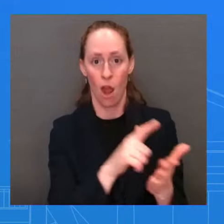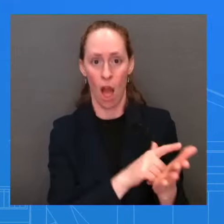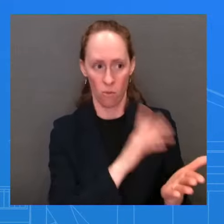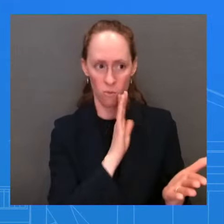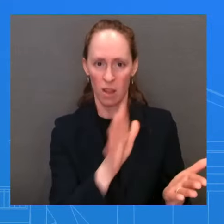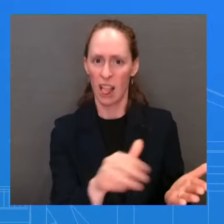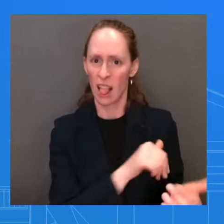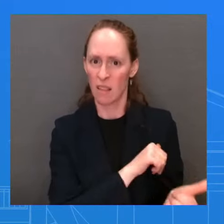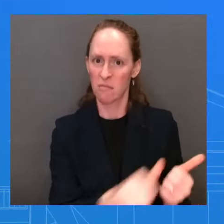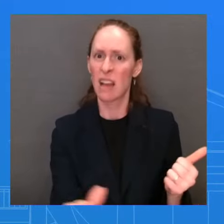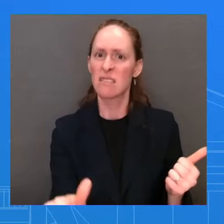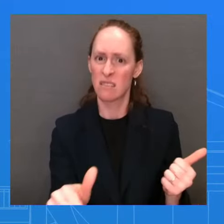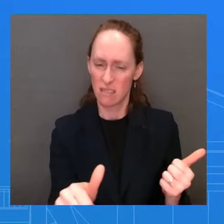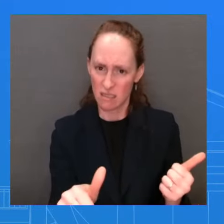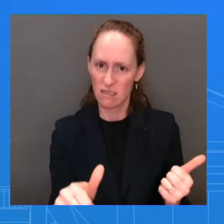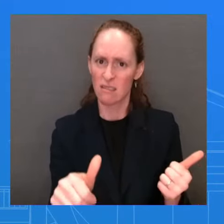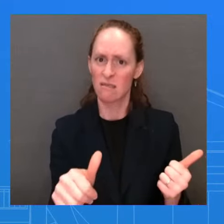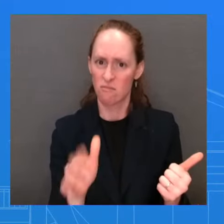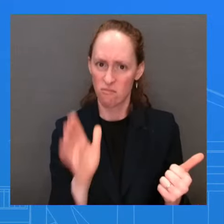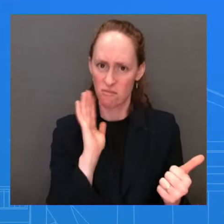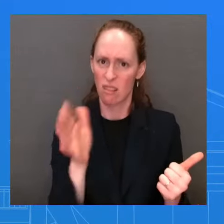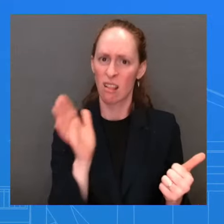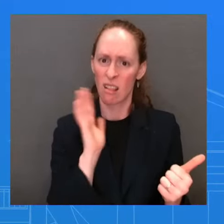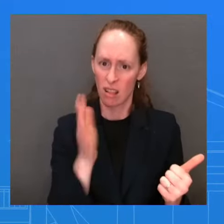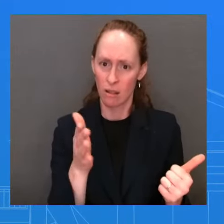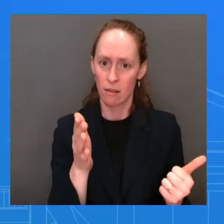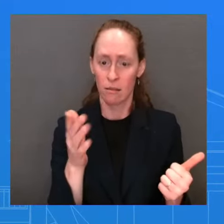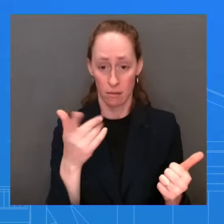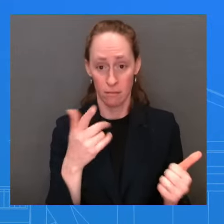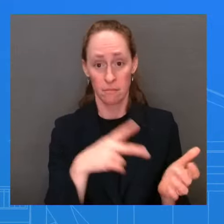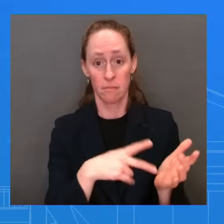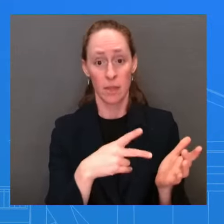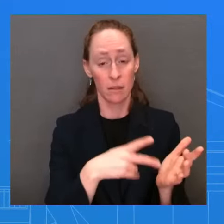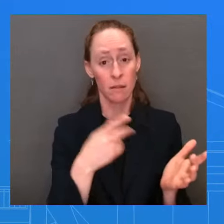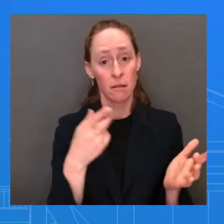Activists say it's -- it's essentially conversion therapy. What is the White Hou- --